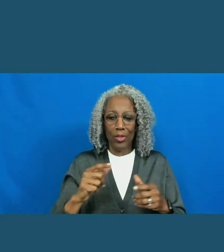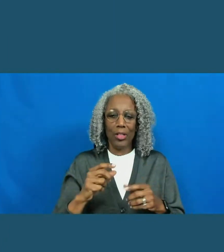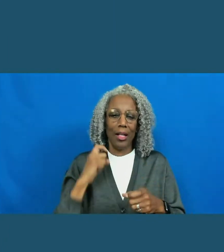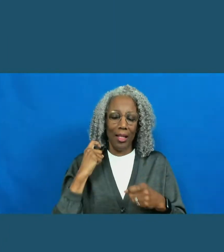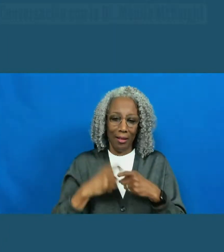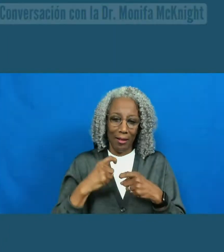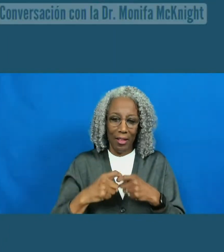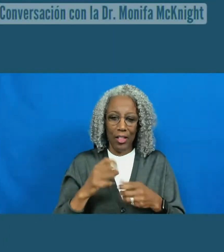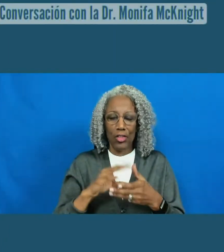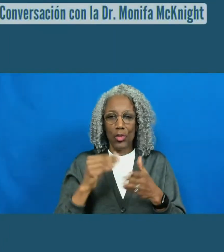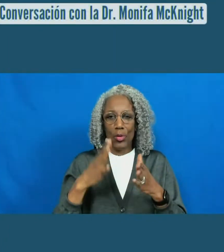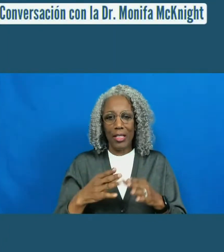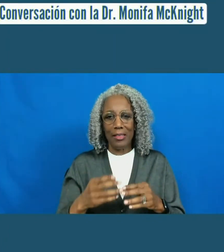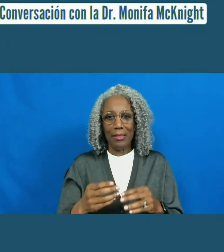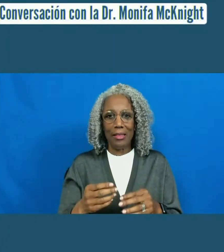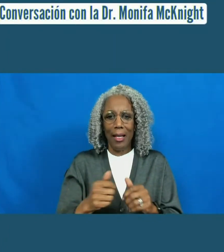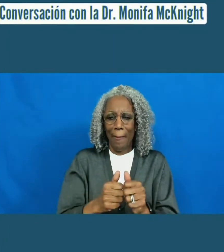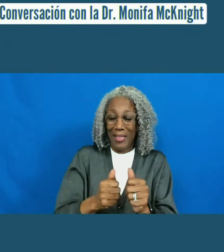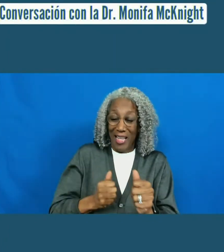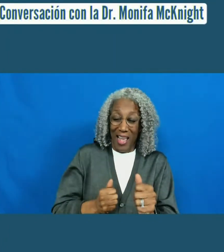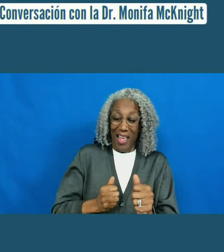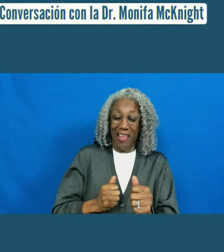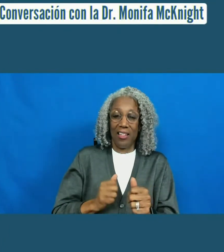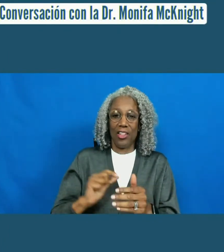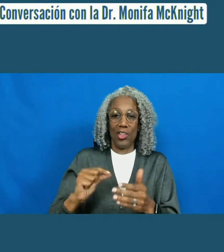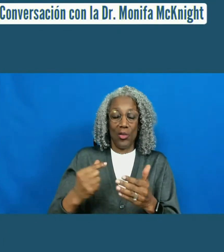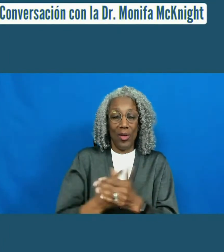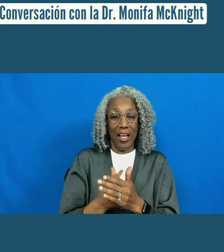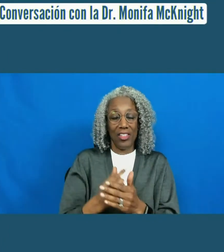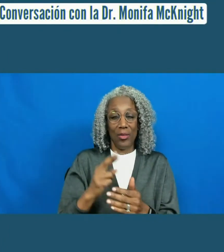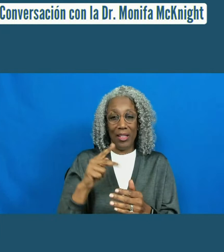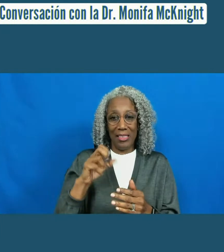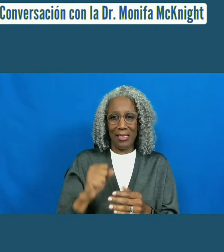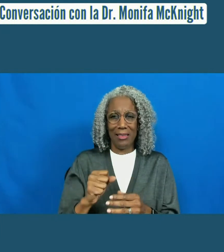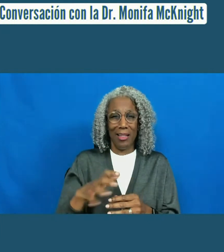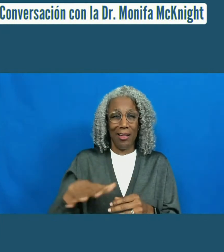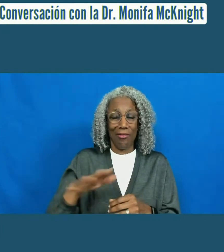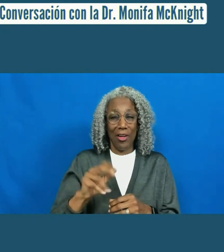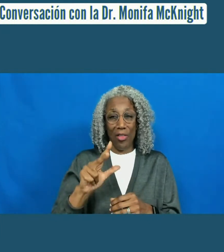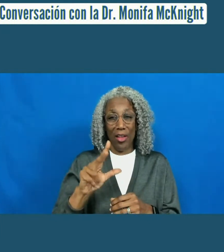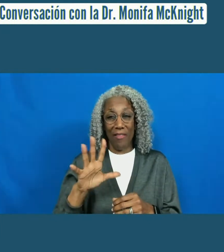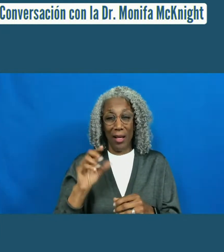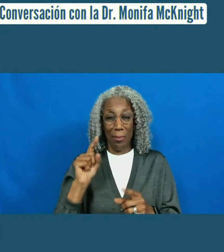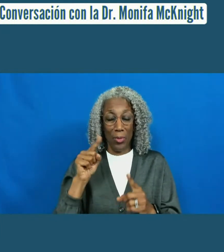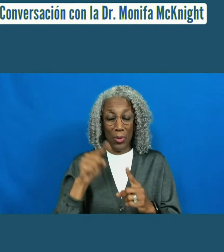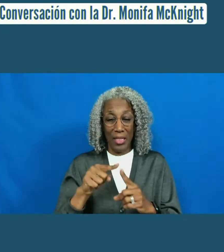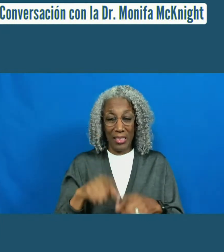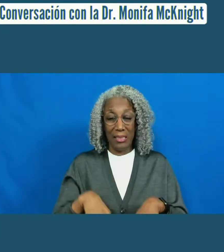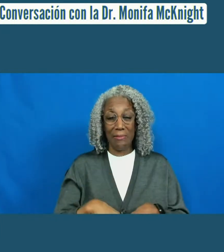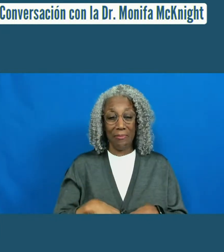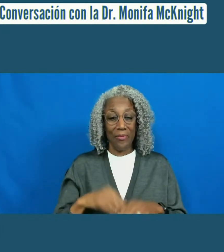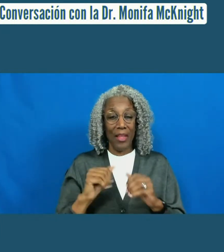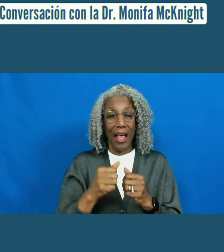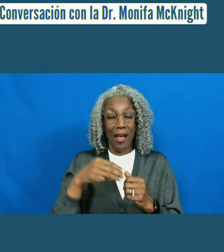learners and Latino and Latina students lag M.C.P.S. Overall students graduation rates by